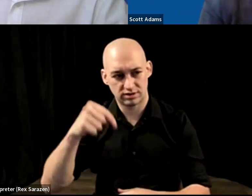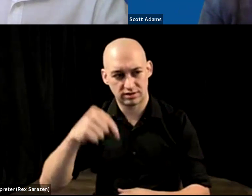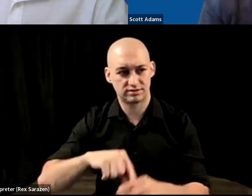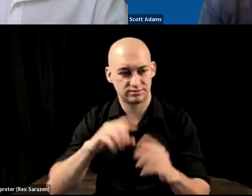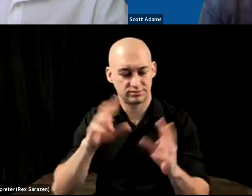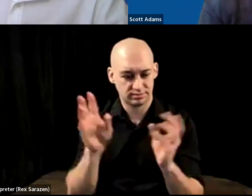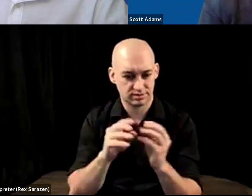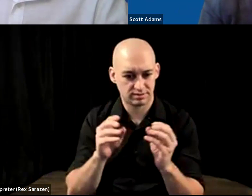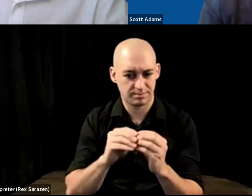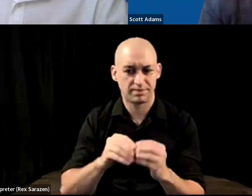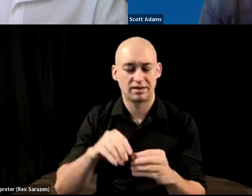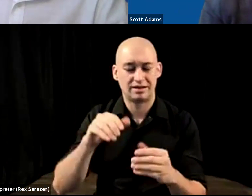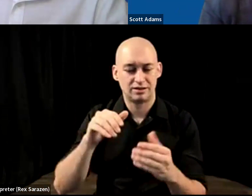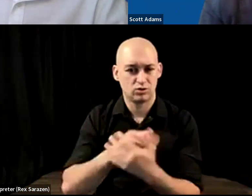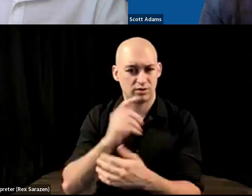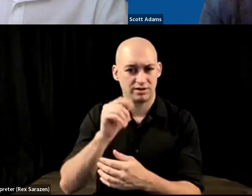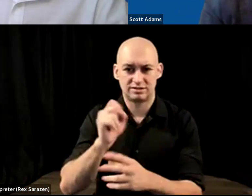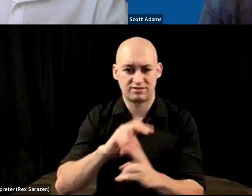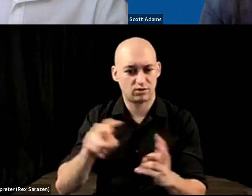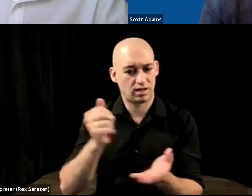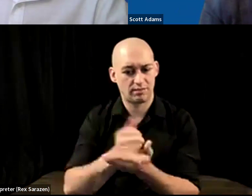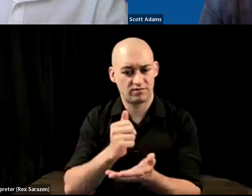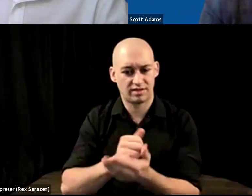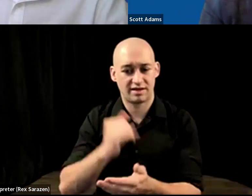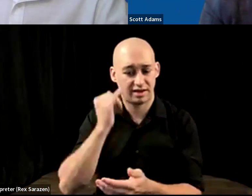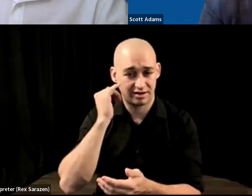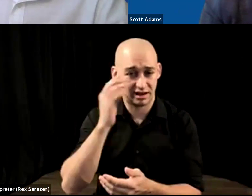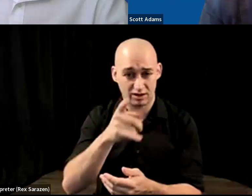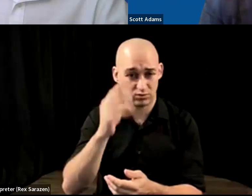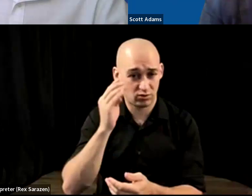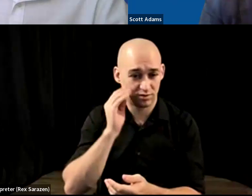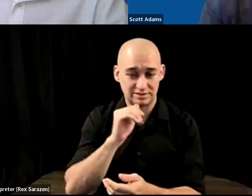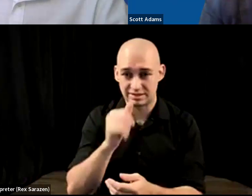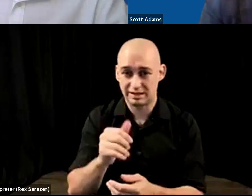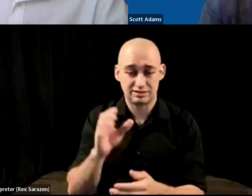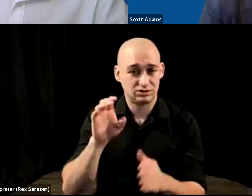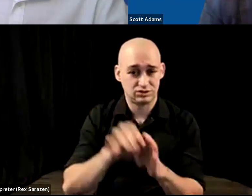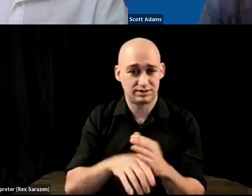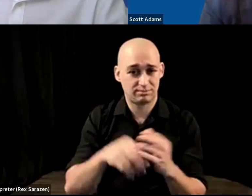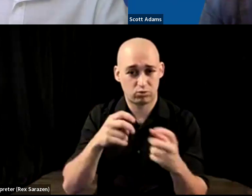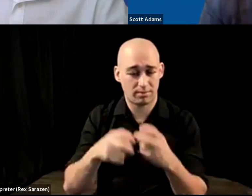helpful. As you know, this is not a cheap problem to solve, but we're really lucky in California to